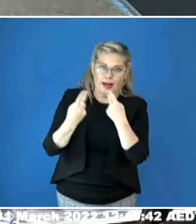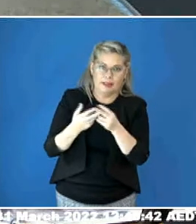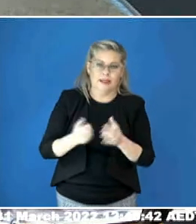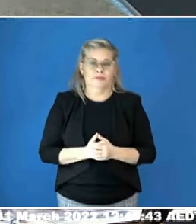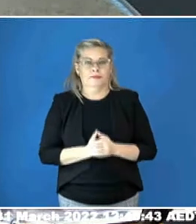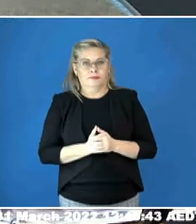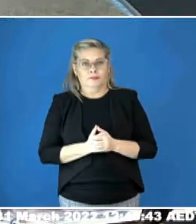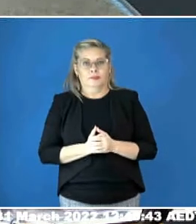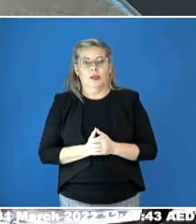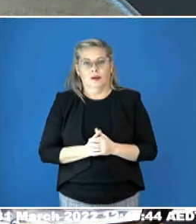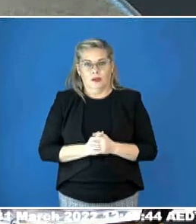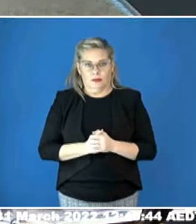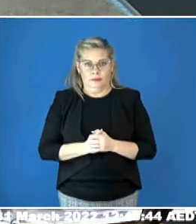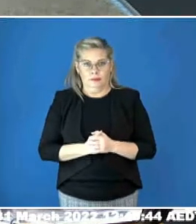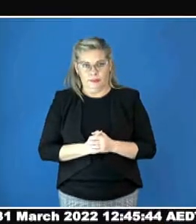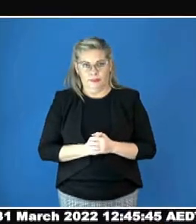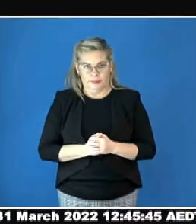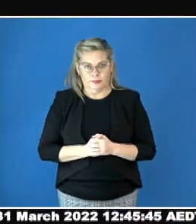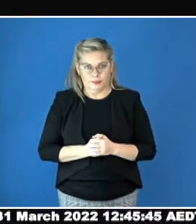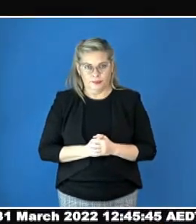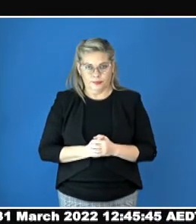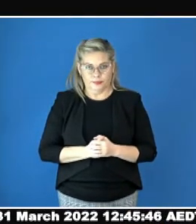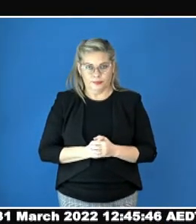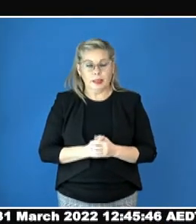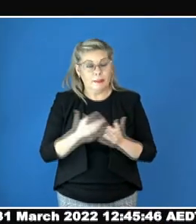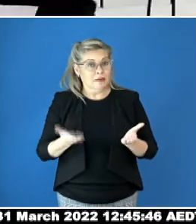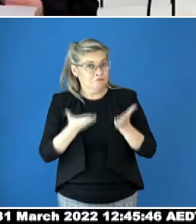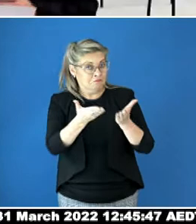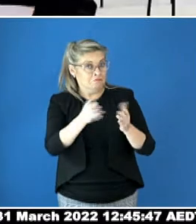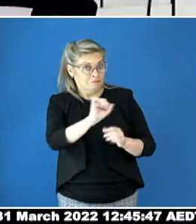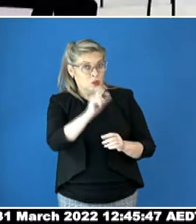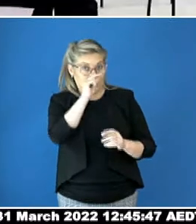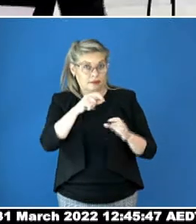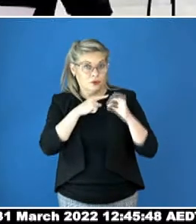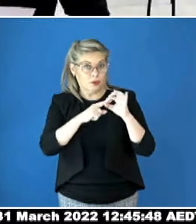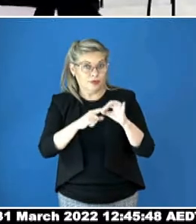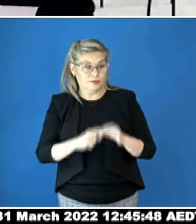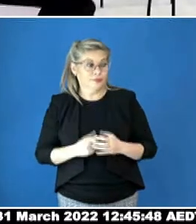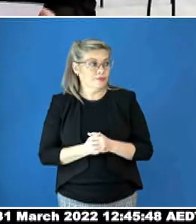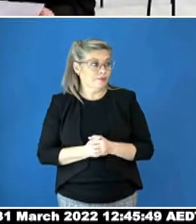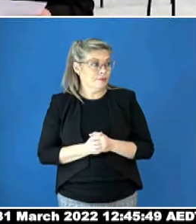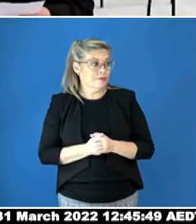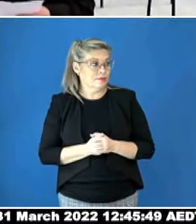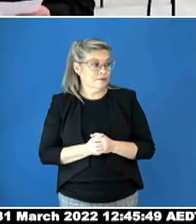arising out of the reference to - referral to a doctor. So go ahead. Thank you, Chair.